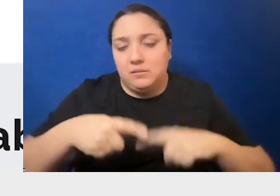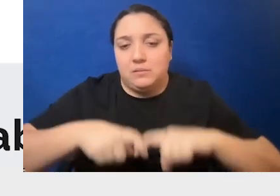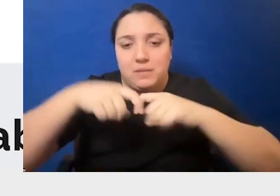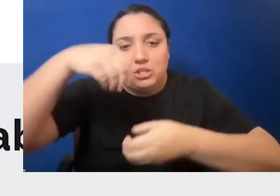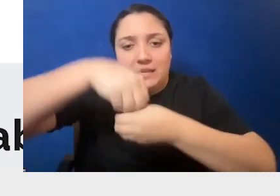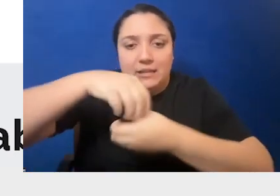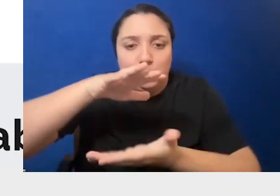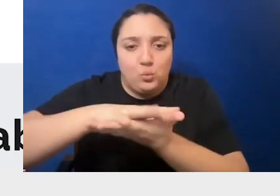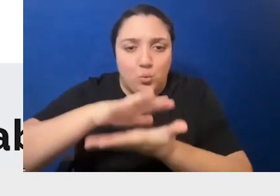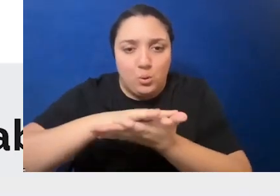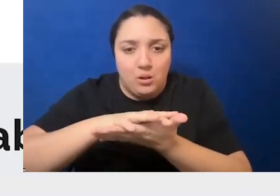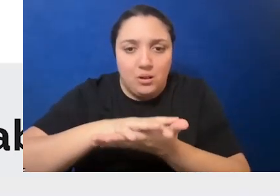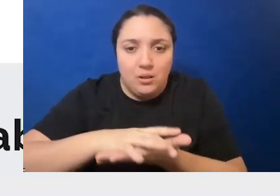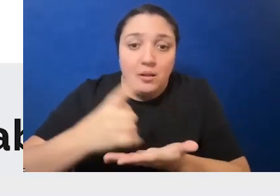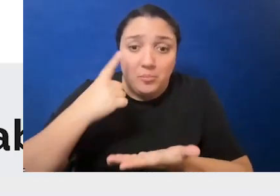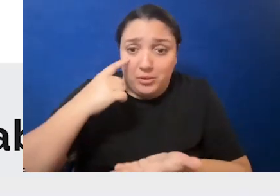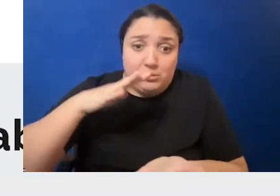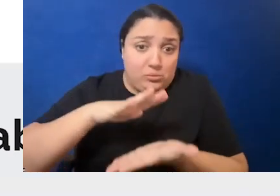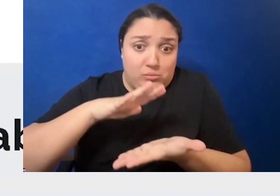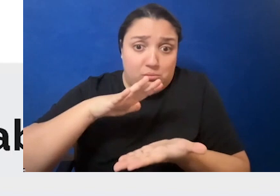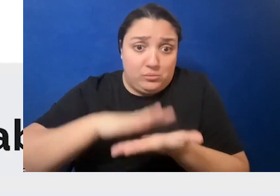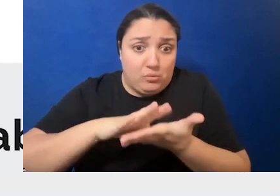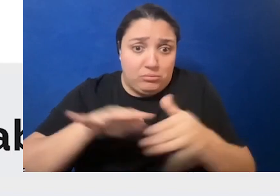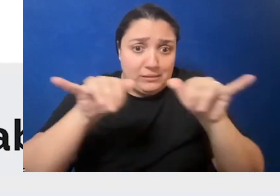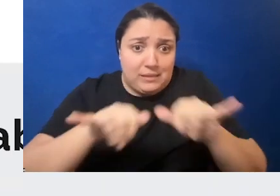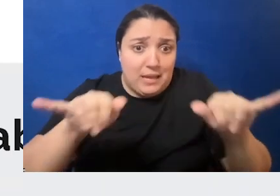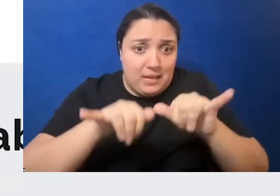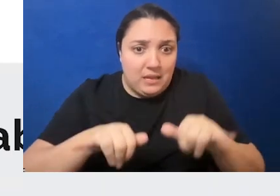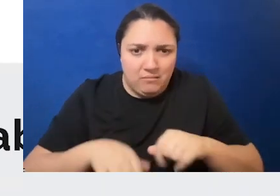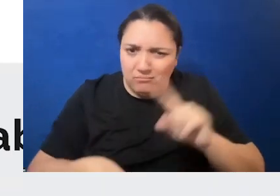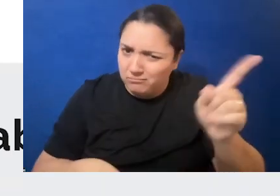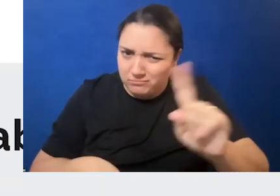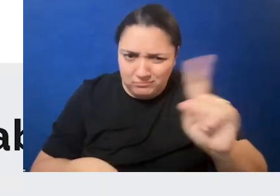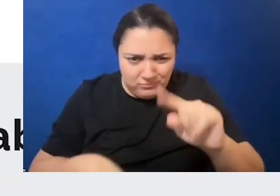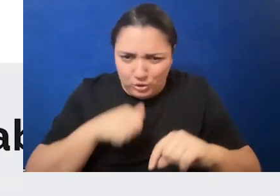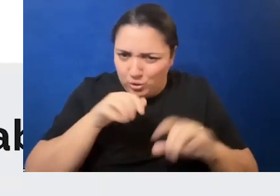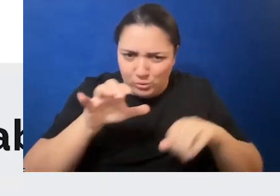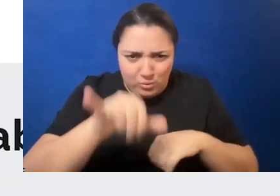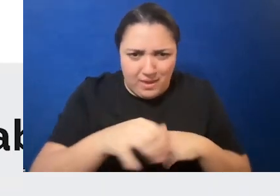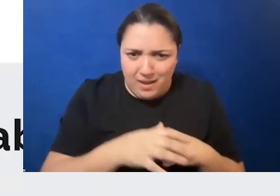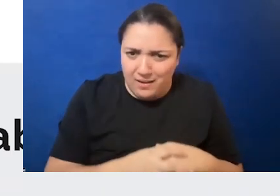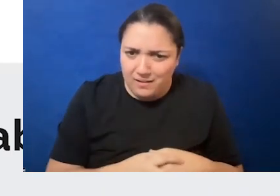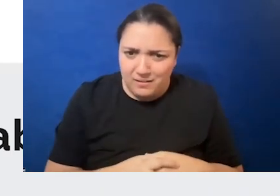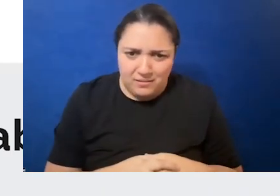KIDS ARE GETTING SUSPENDED BECAUSE THE SCHOOL WENT BACK TO THE WAY IT ALWAYS WAS.